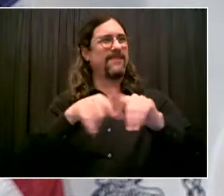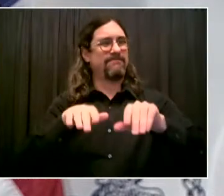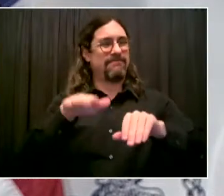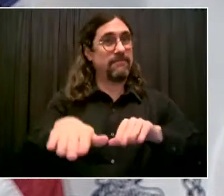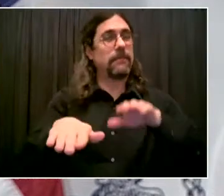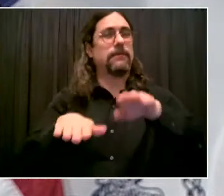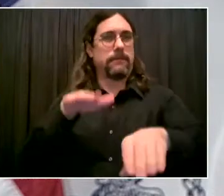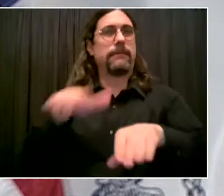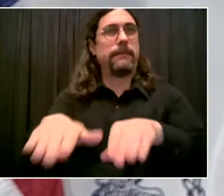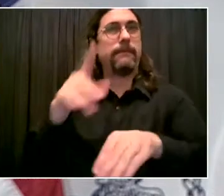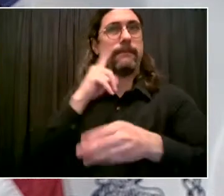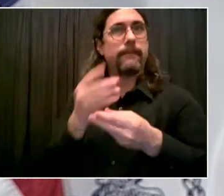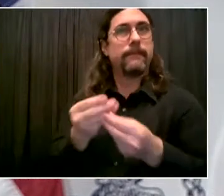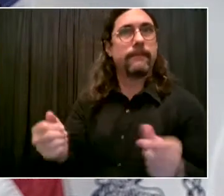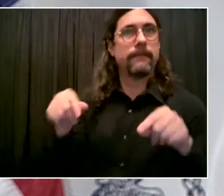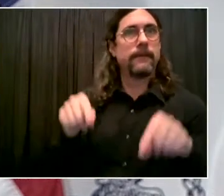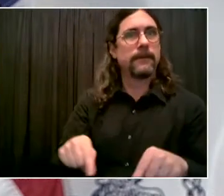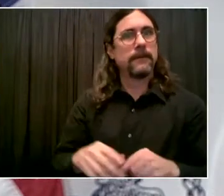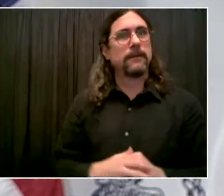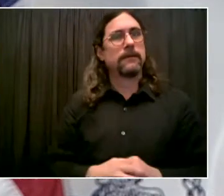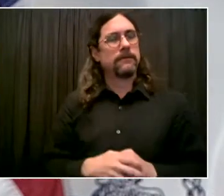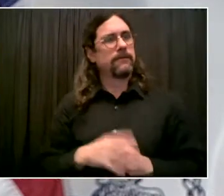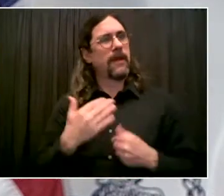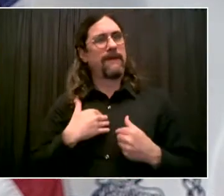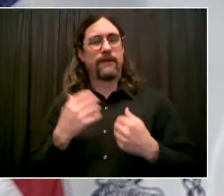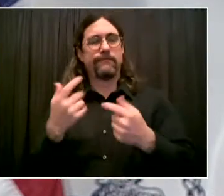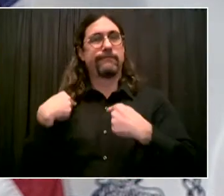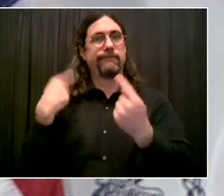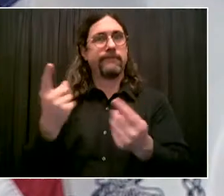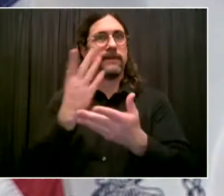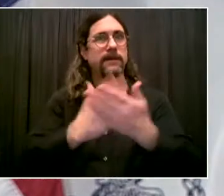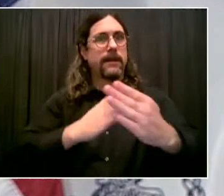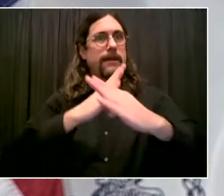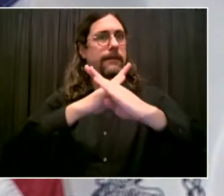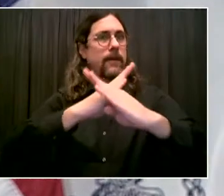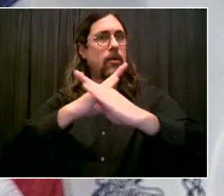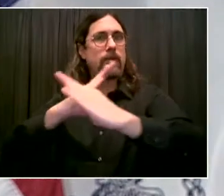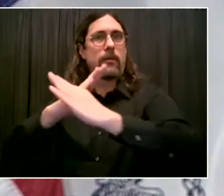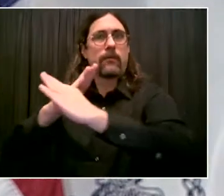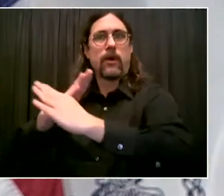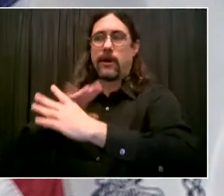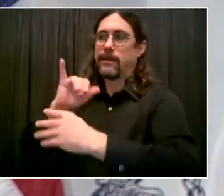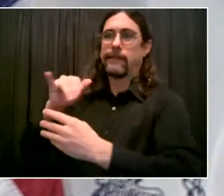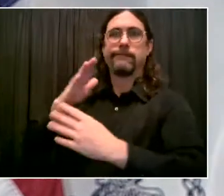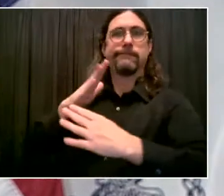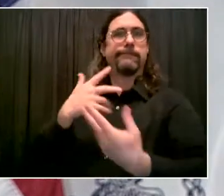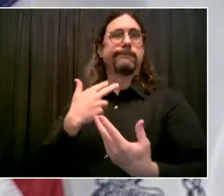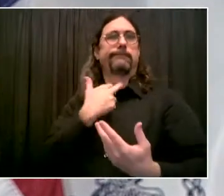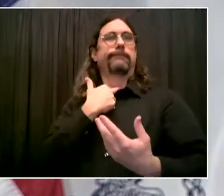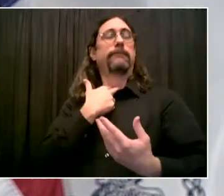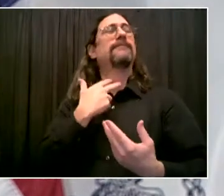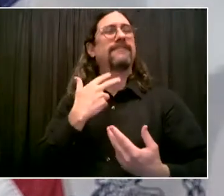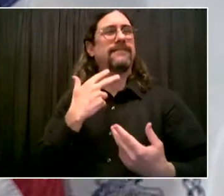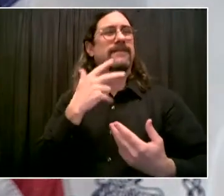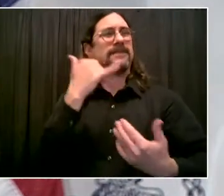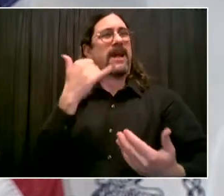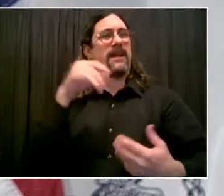KNKNCOKIKIGN D DWNO THE BARRIERS OF